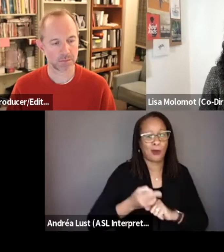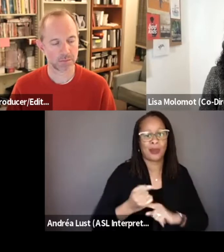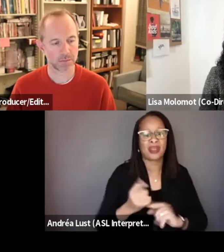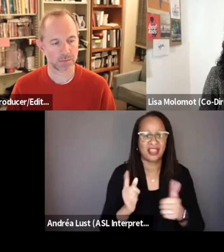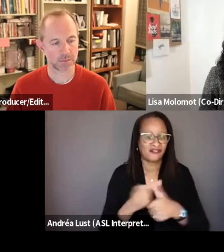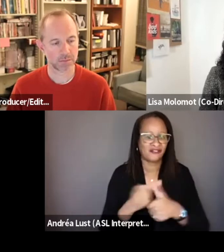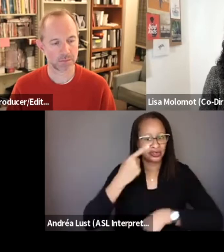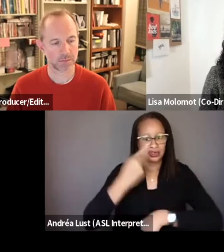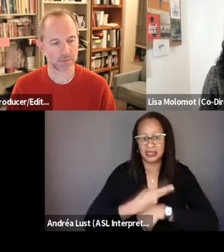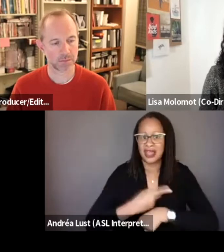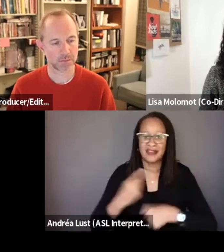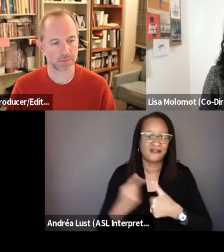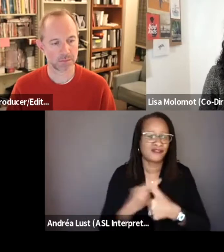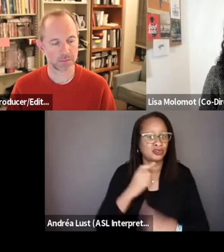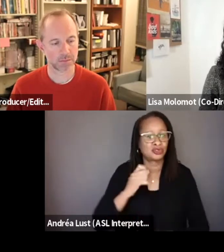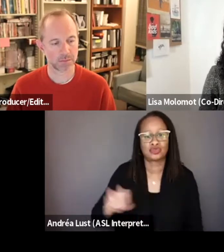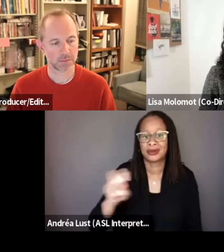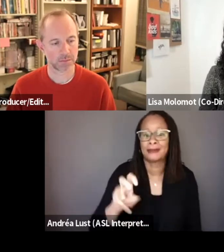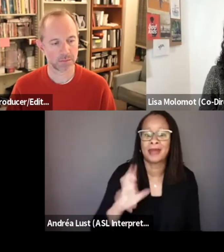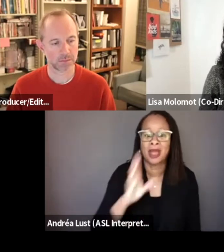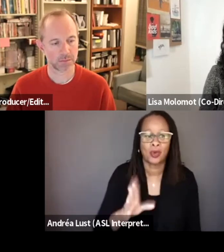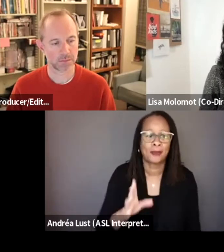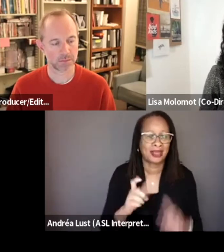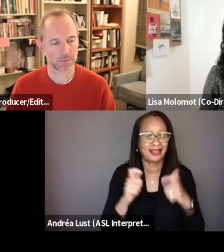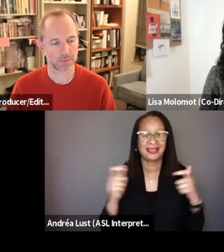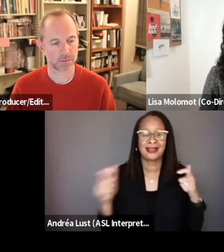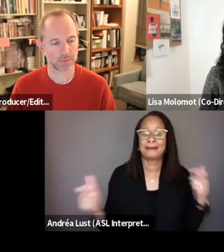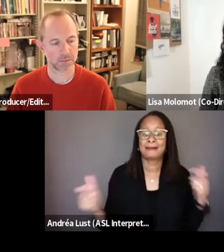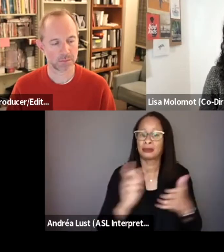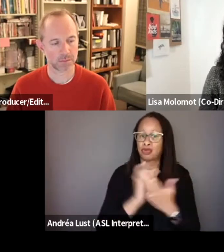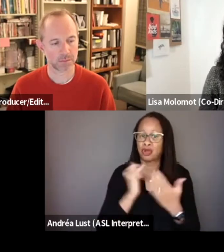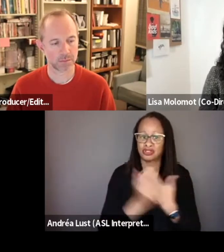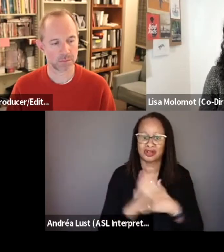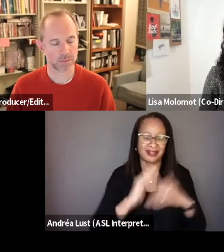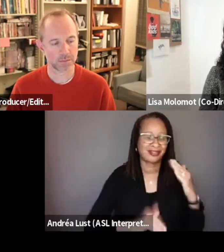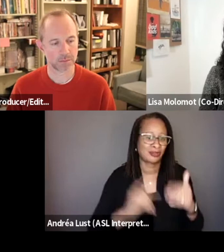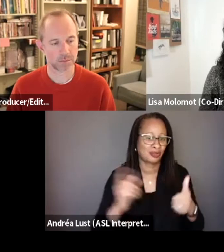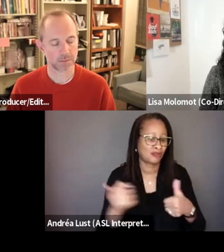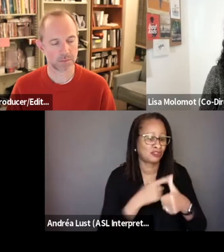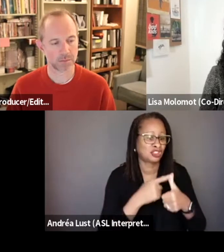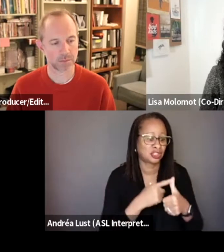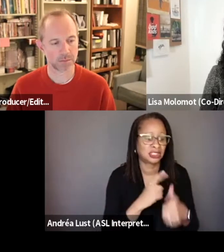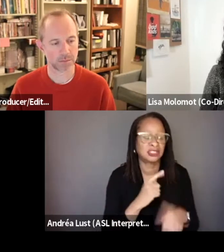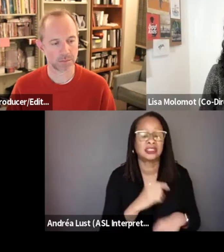that this was gonna be a much bigger project than we had initially intended.